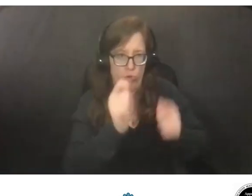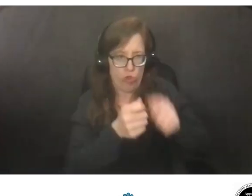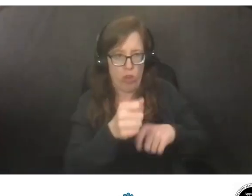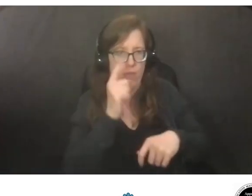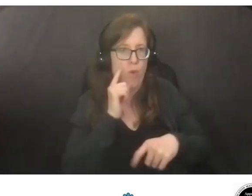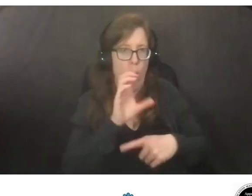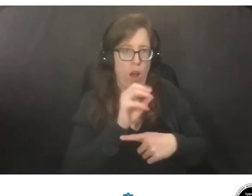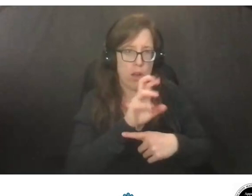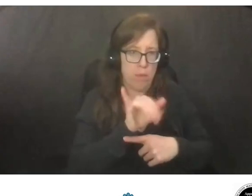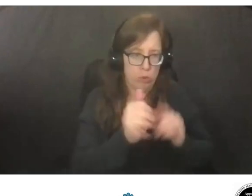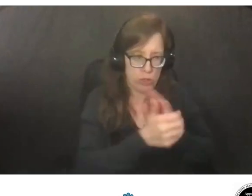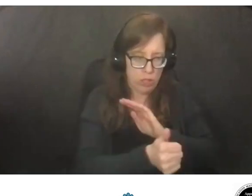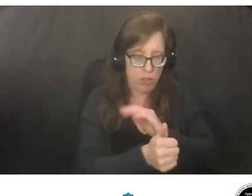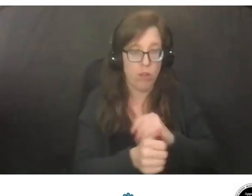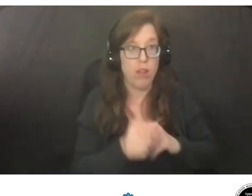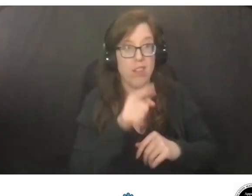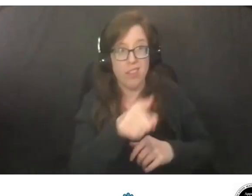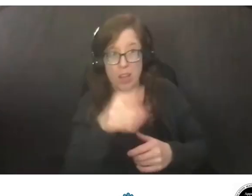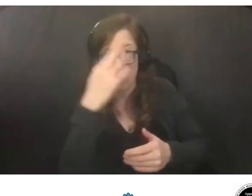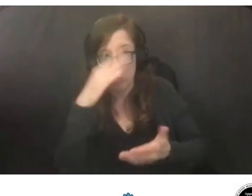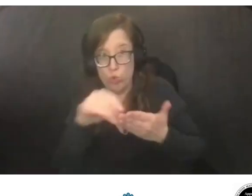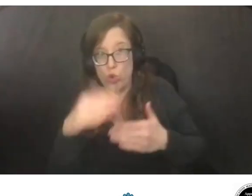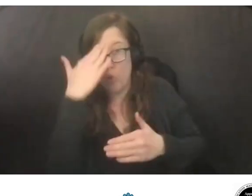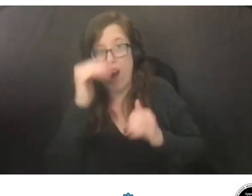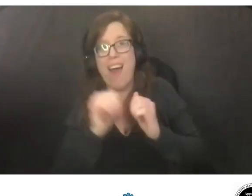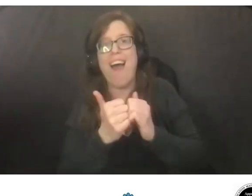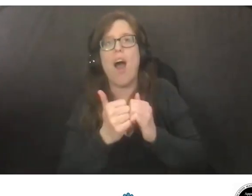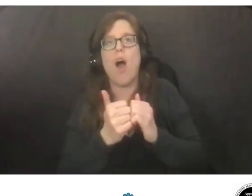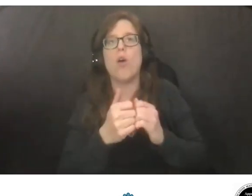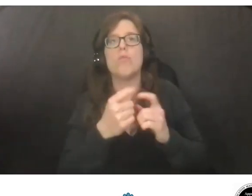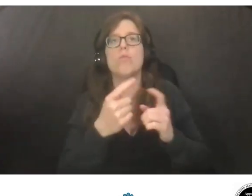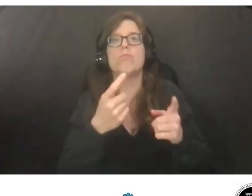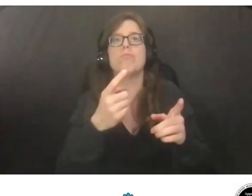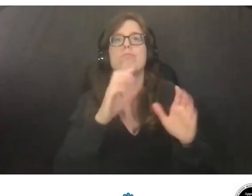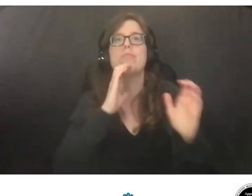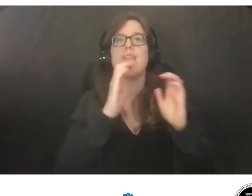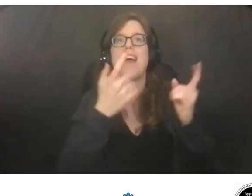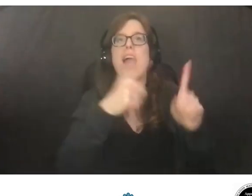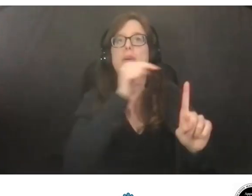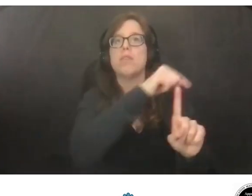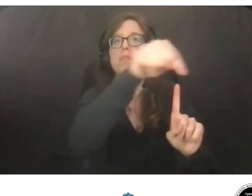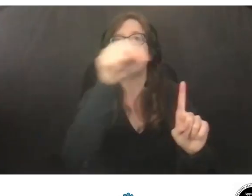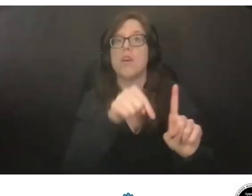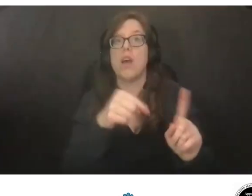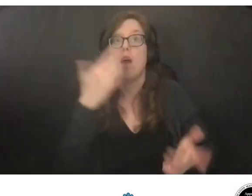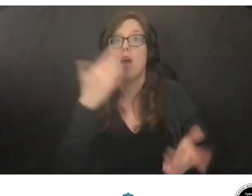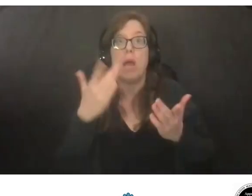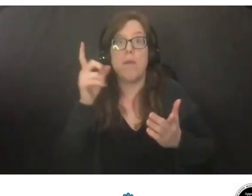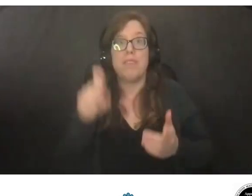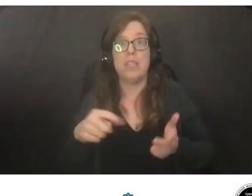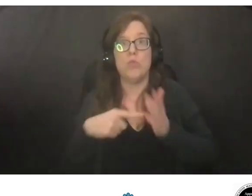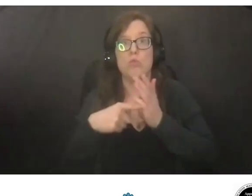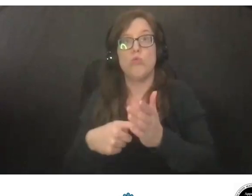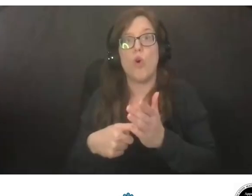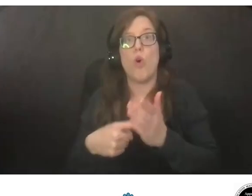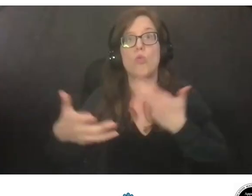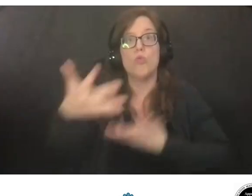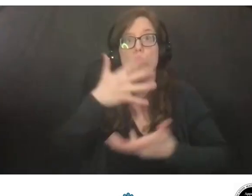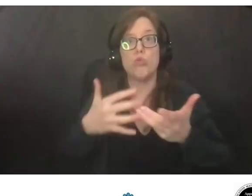Does the student know how other conversations happen around them? Do they need modeling of social interactions or conversations